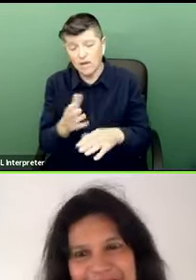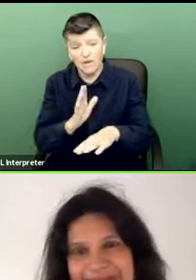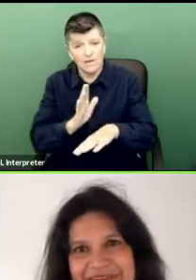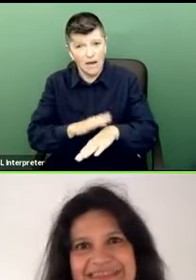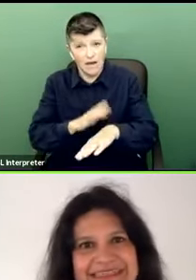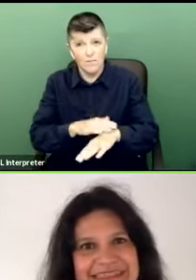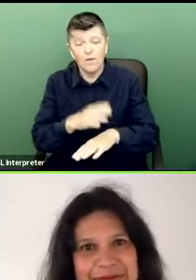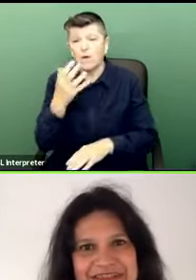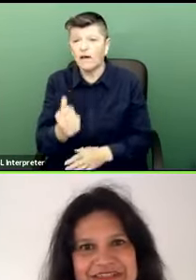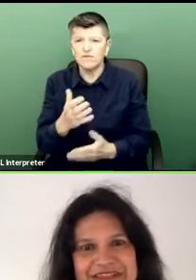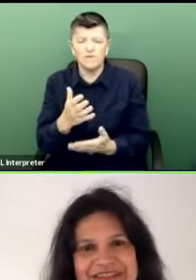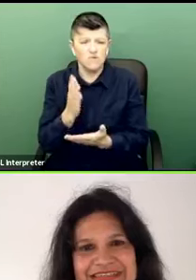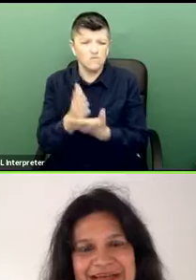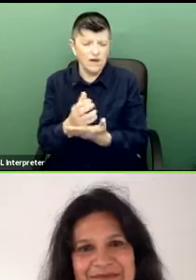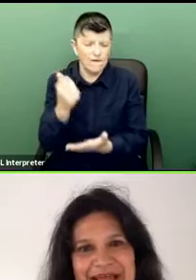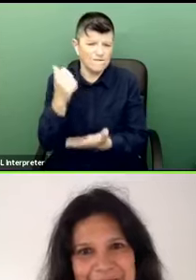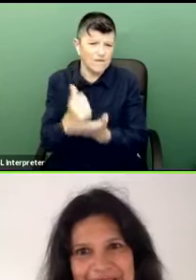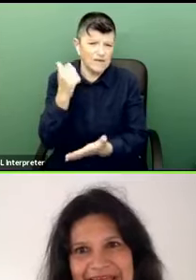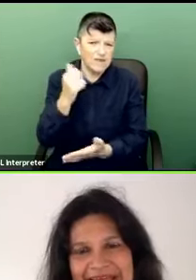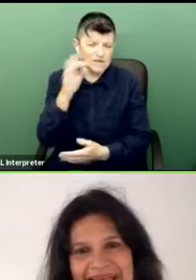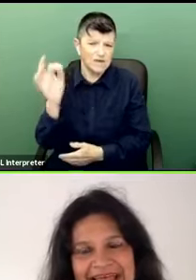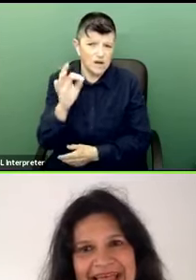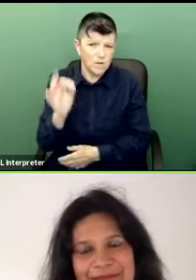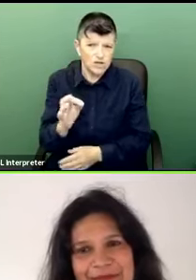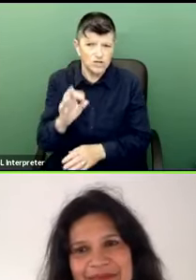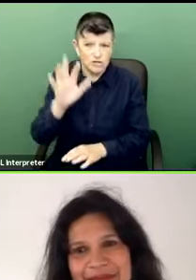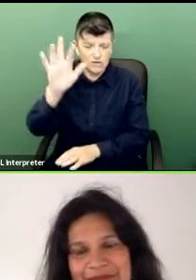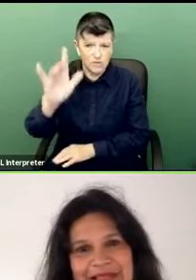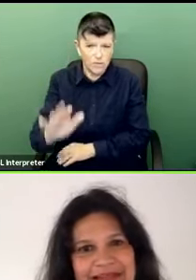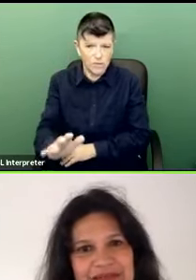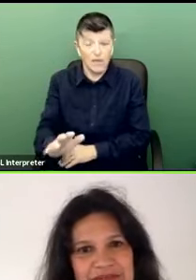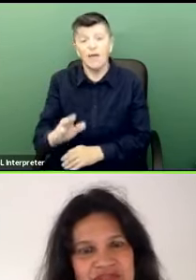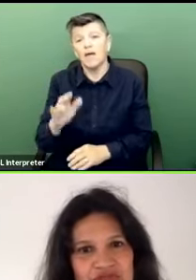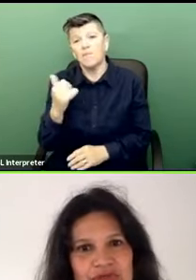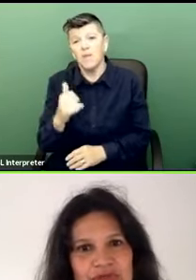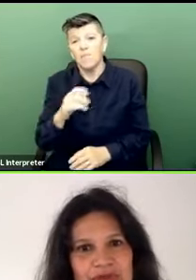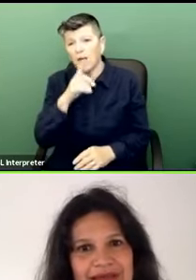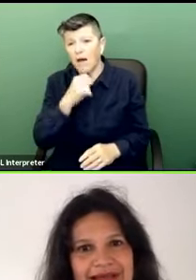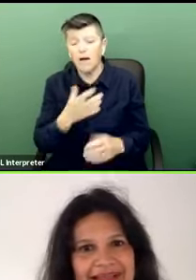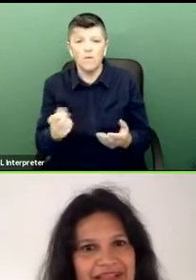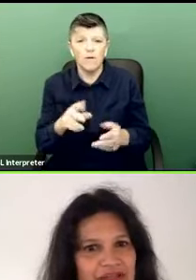abolished. Well the congress dragged its feet like in many other things, they